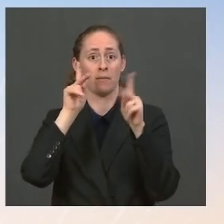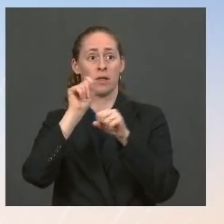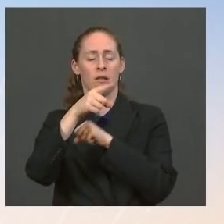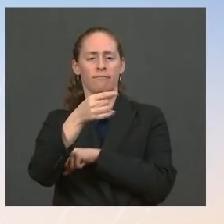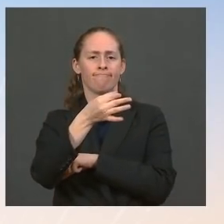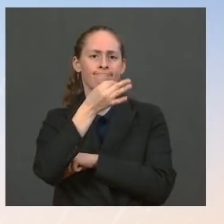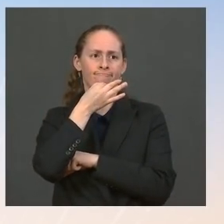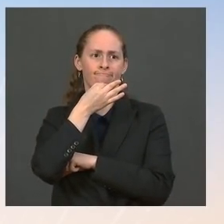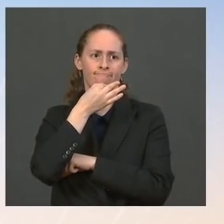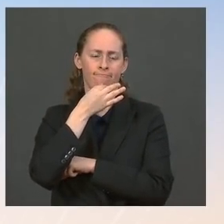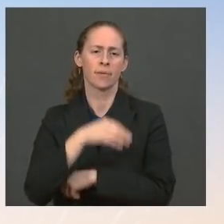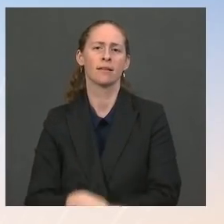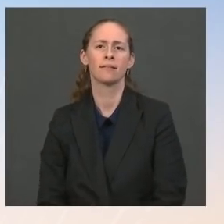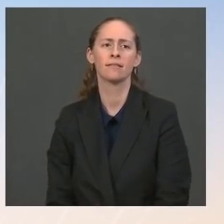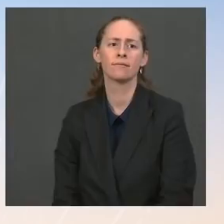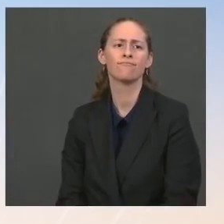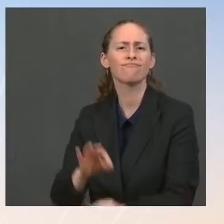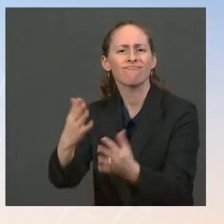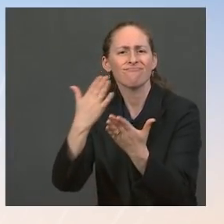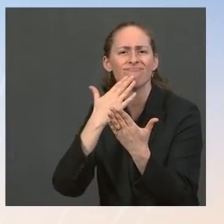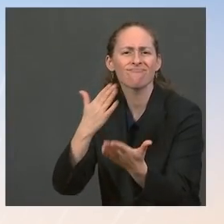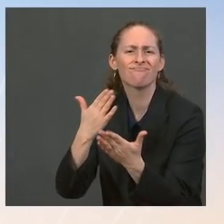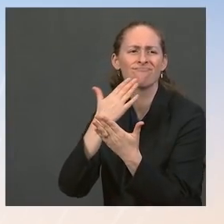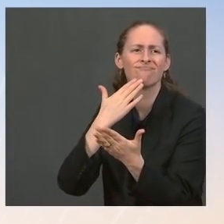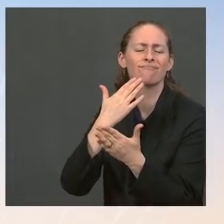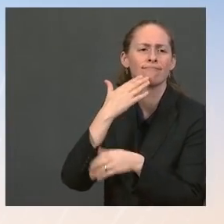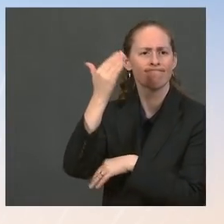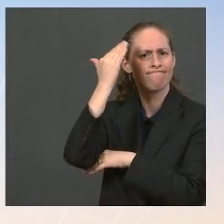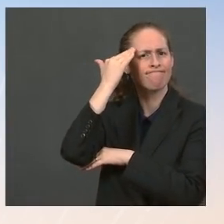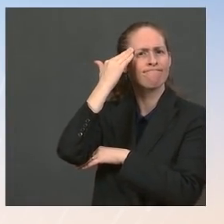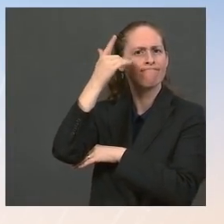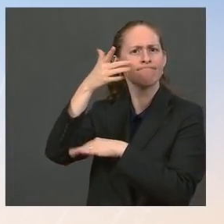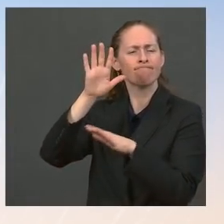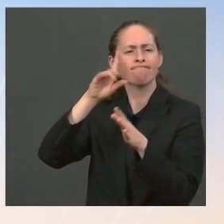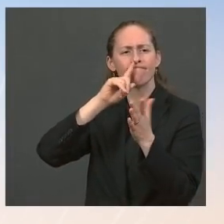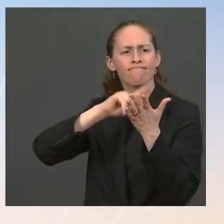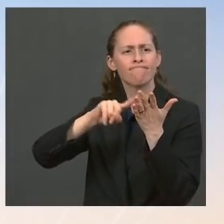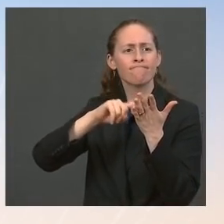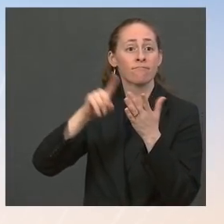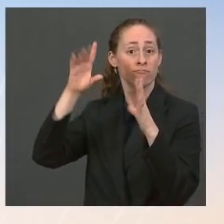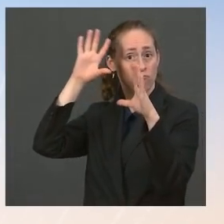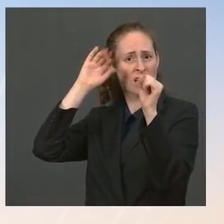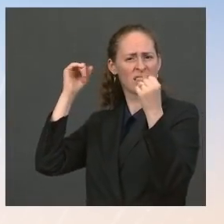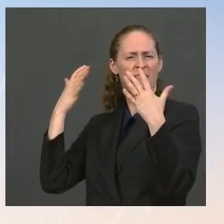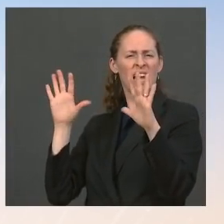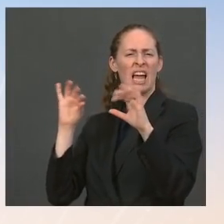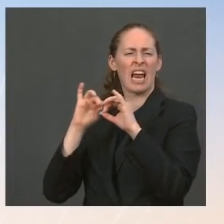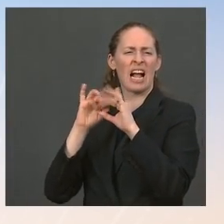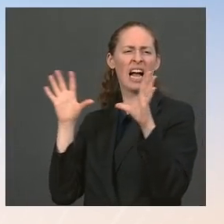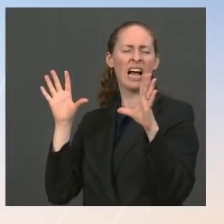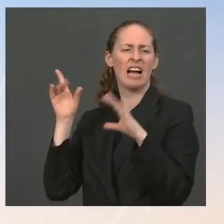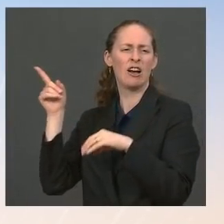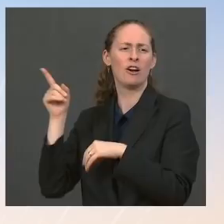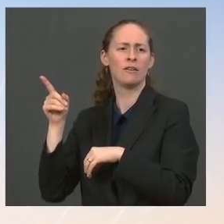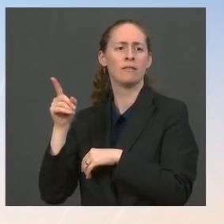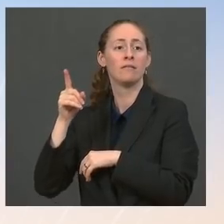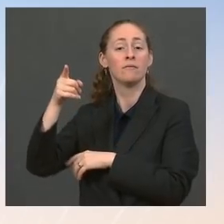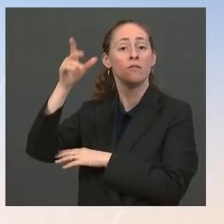I know you said you'd be looking into this, but the President was really clear today. He said those Border Patrol agents on horseback seen in those images "will pay."